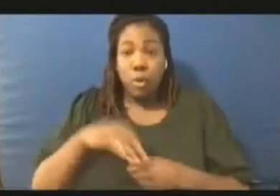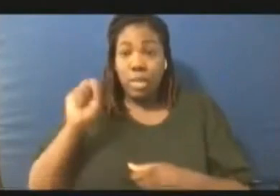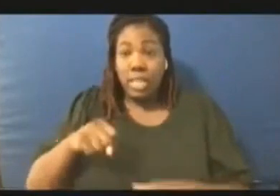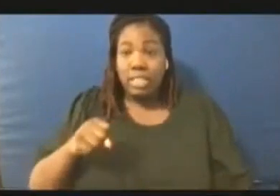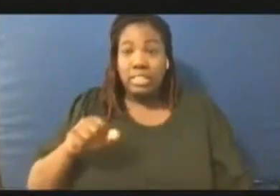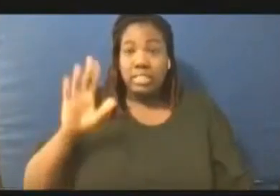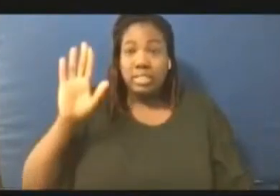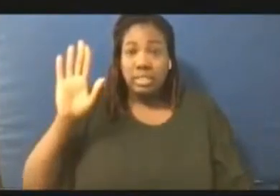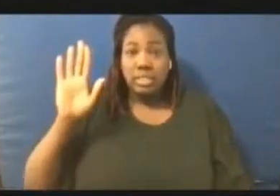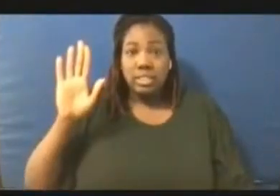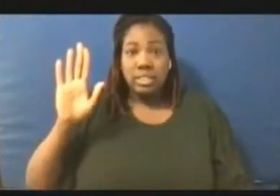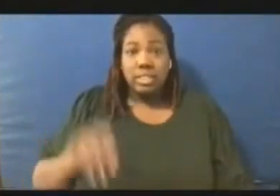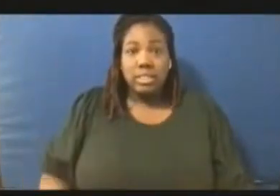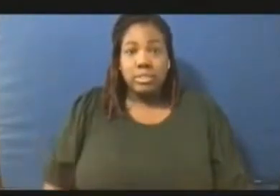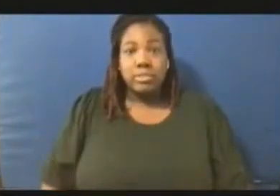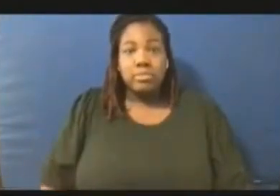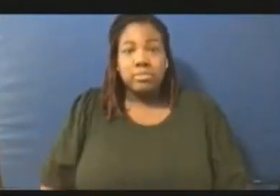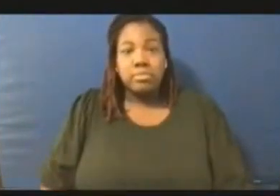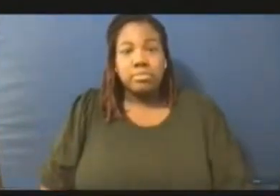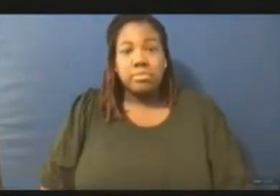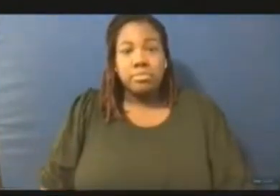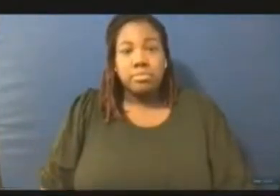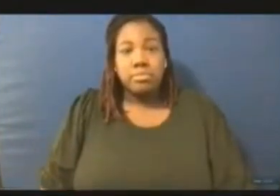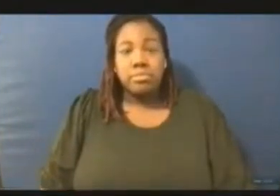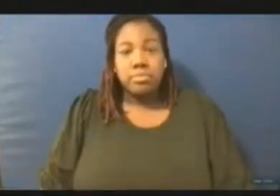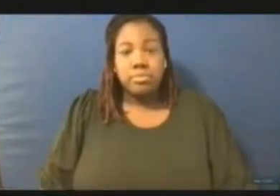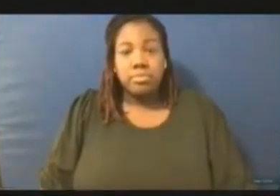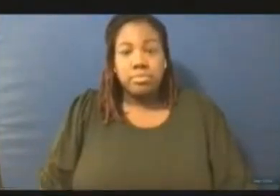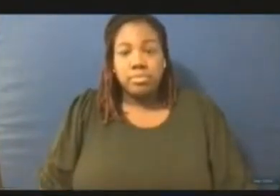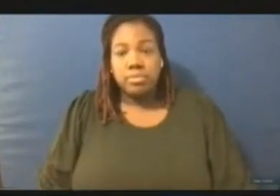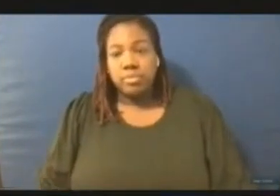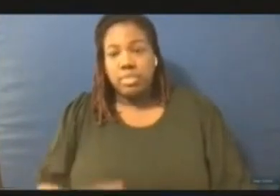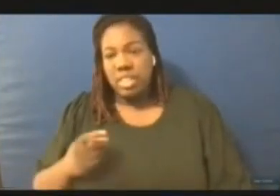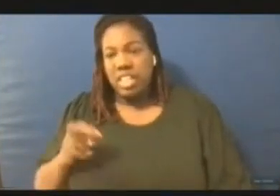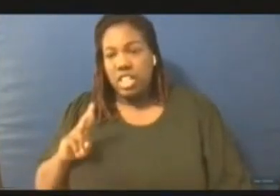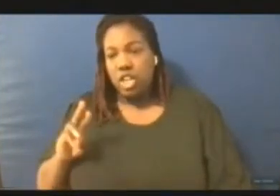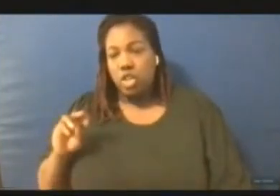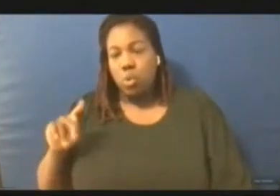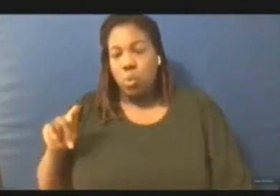I vote yes.